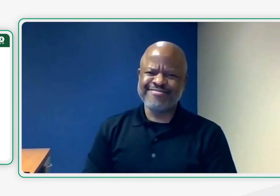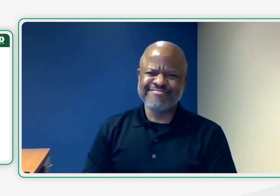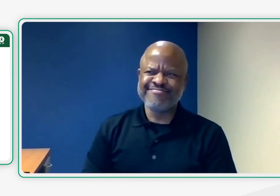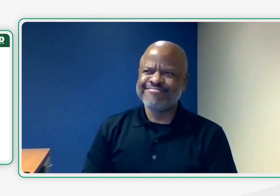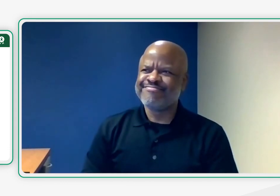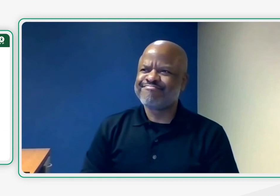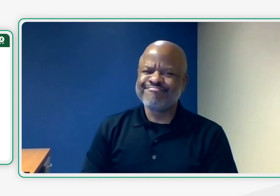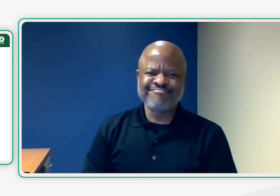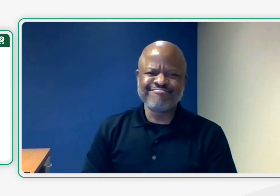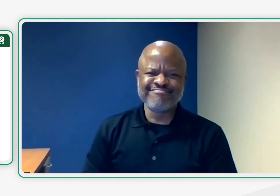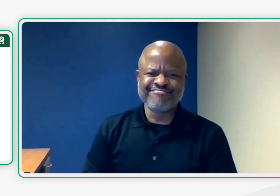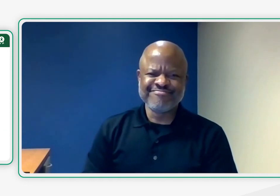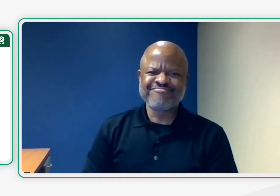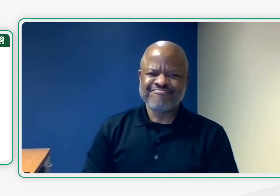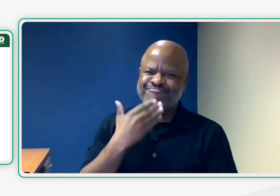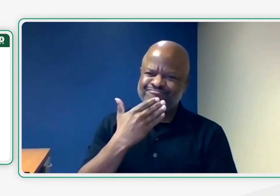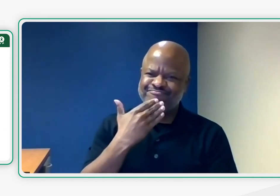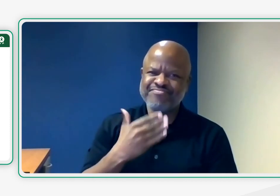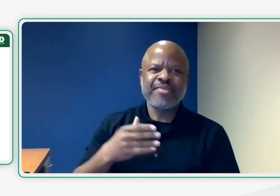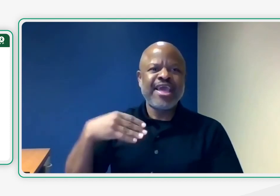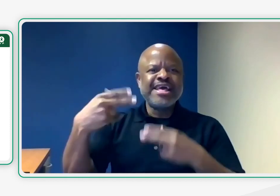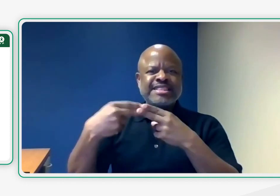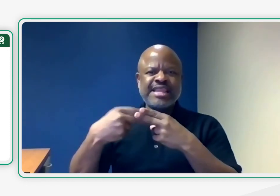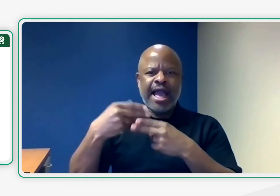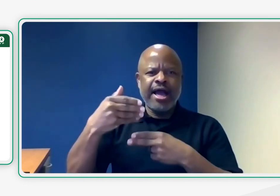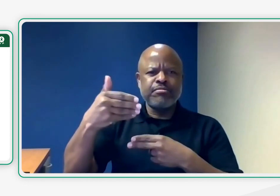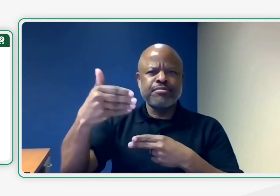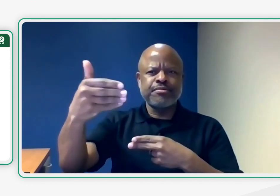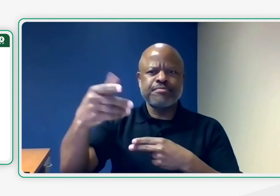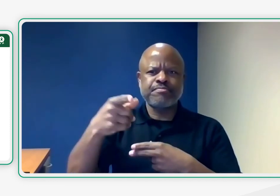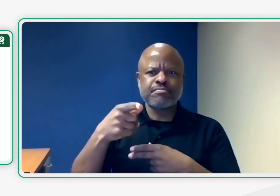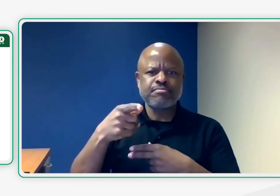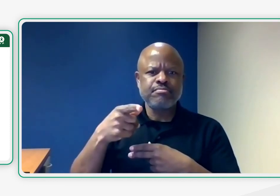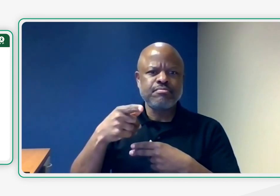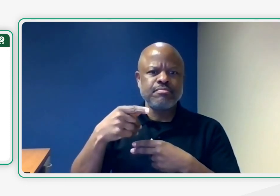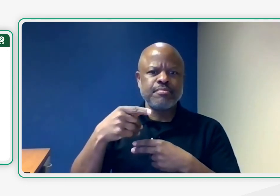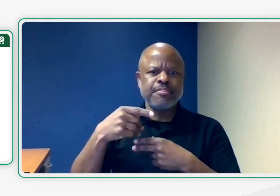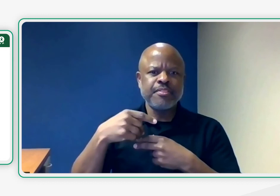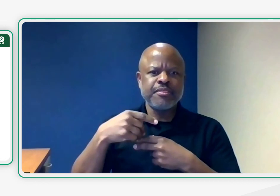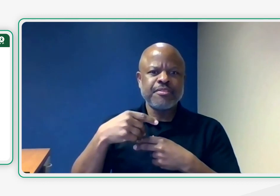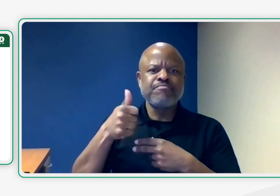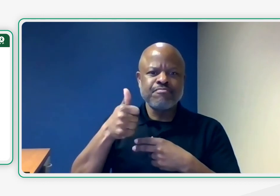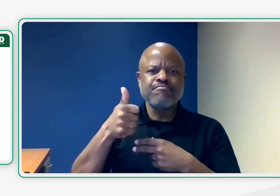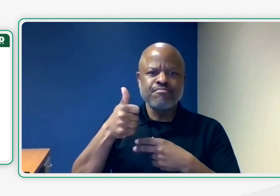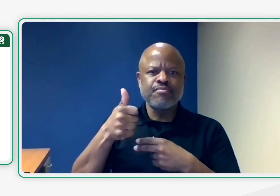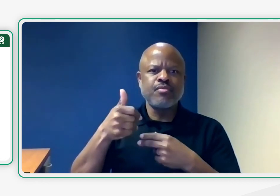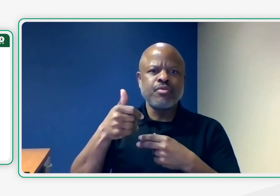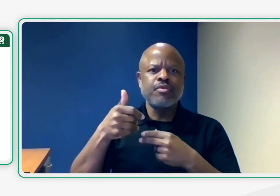of their fight. So, thank you so much for asking that. I really appreciate that. Thank you so much. All right. Next slide. Let's keep going here.